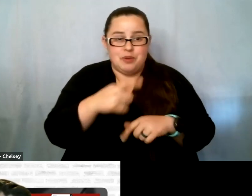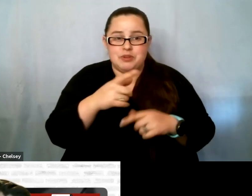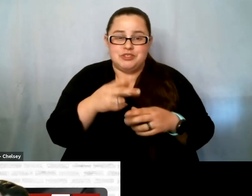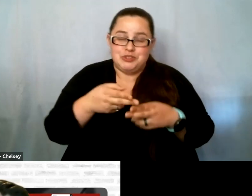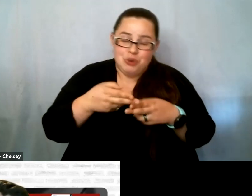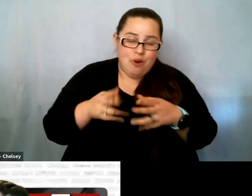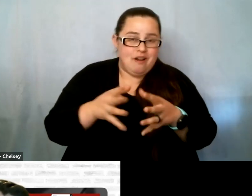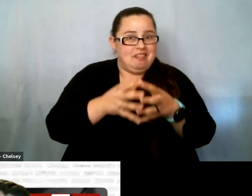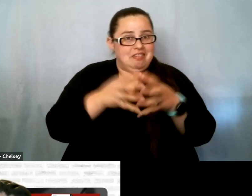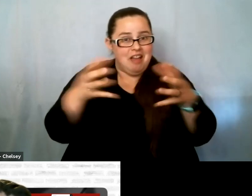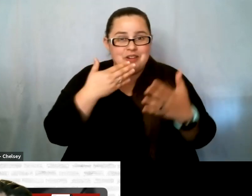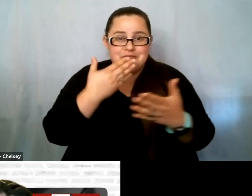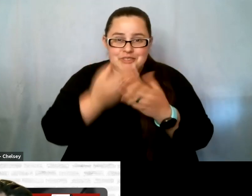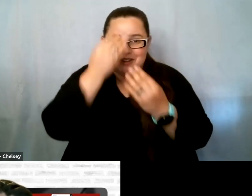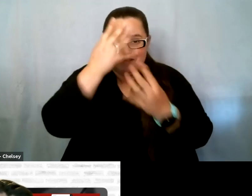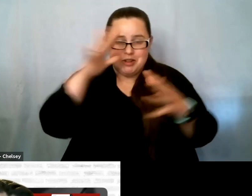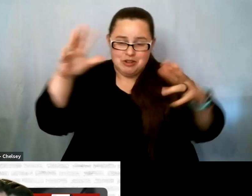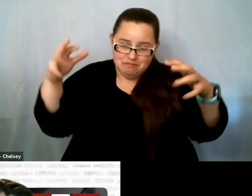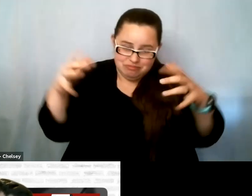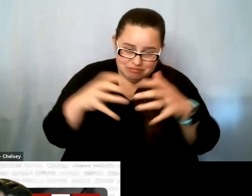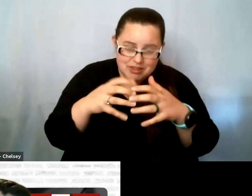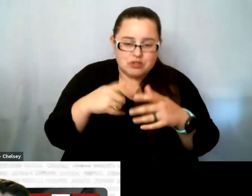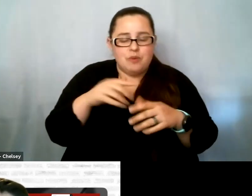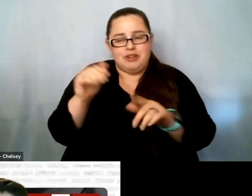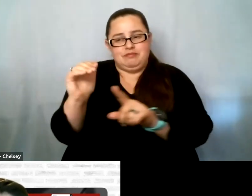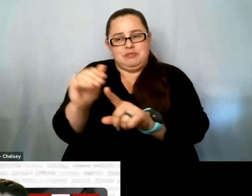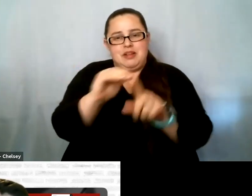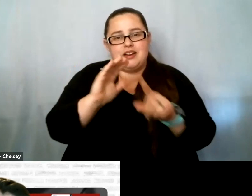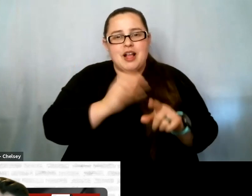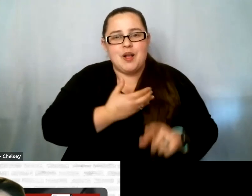information. So I just want to remind our classified professionals, that you have the